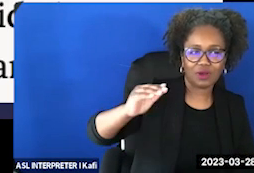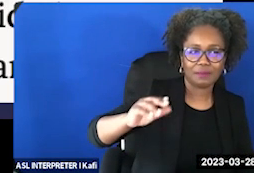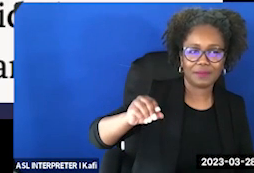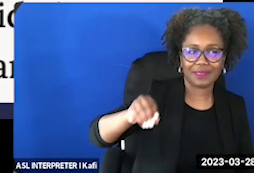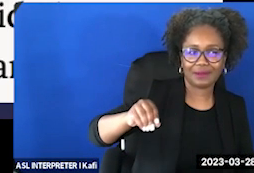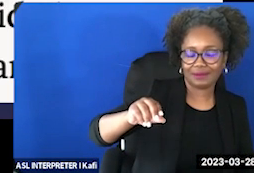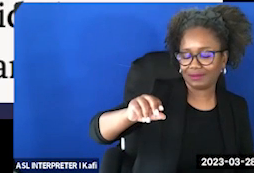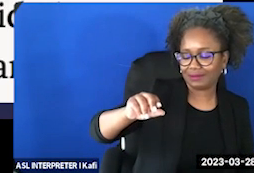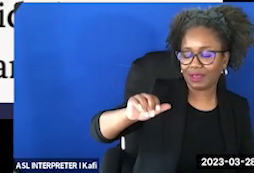Debbie Stine, Science & Technology Policy Academy: and